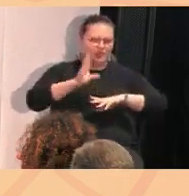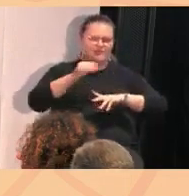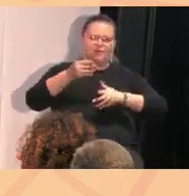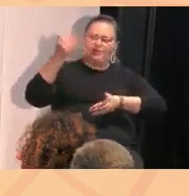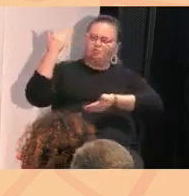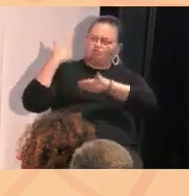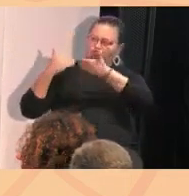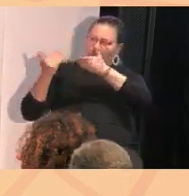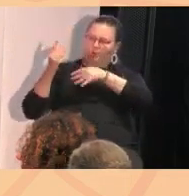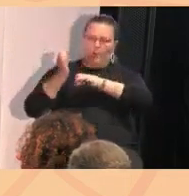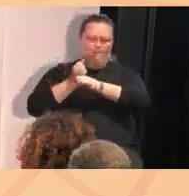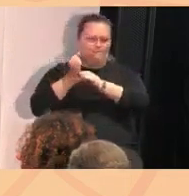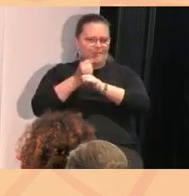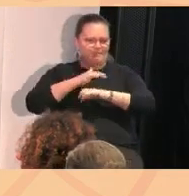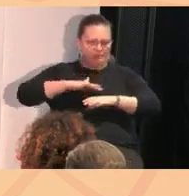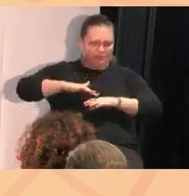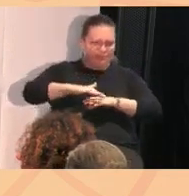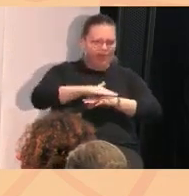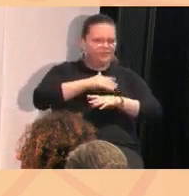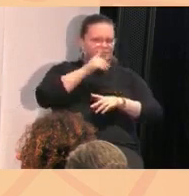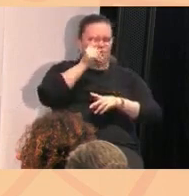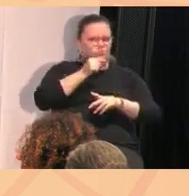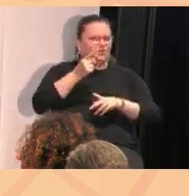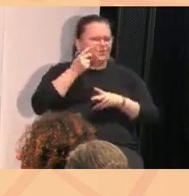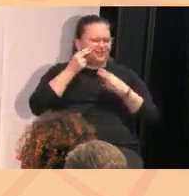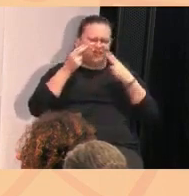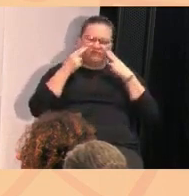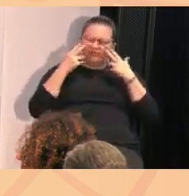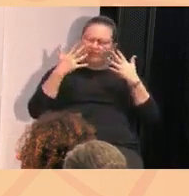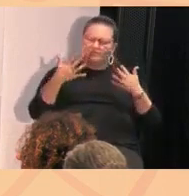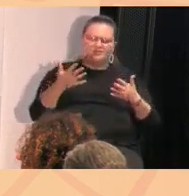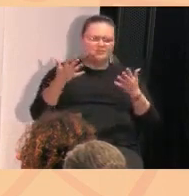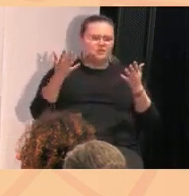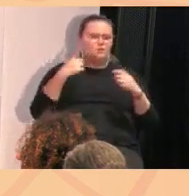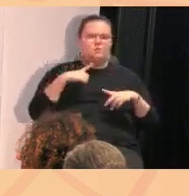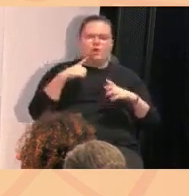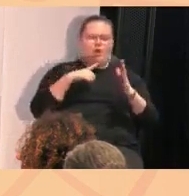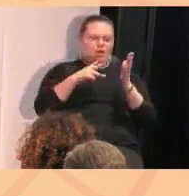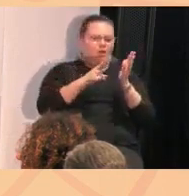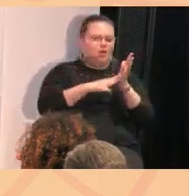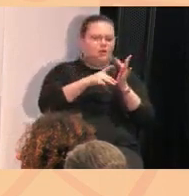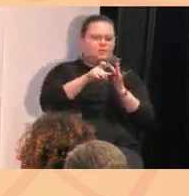the missing that we weren't evidently present except through the country that is ours and what